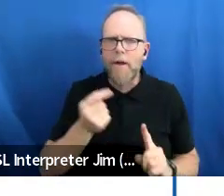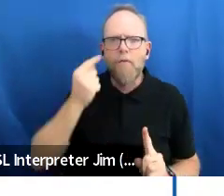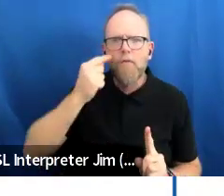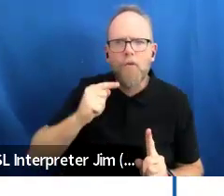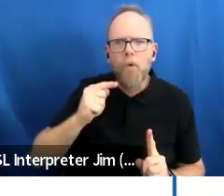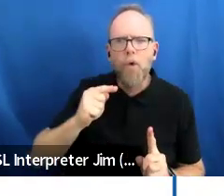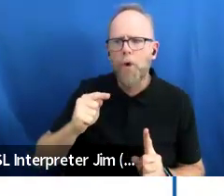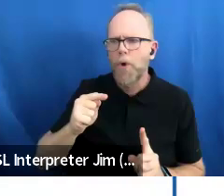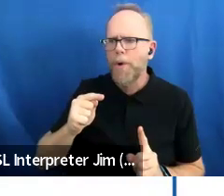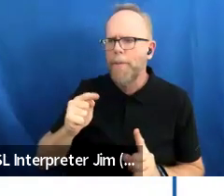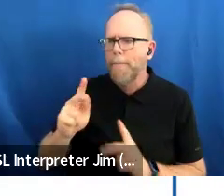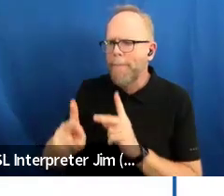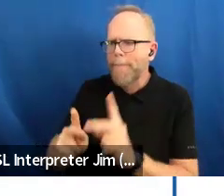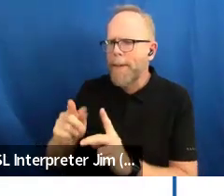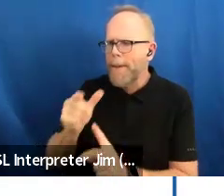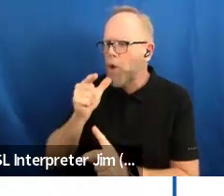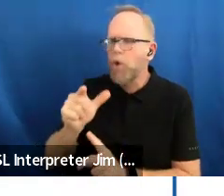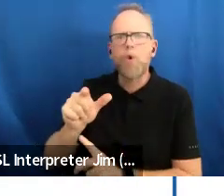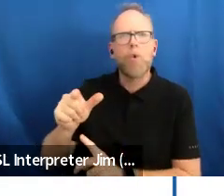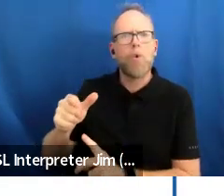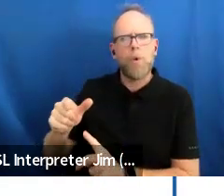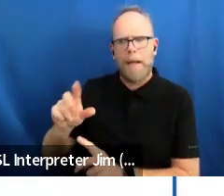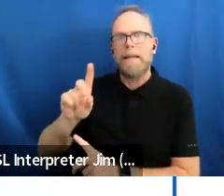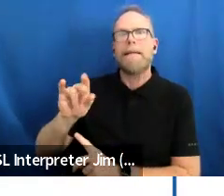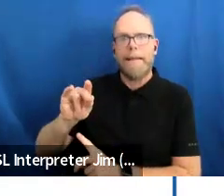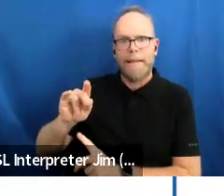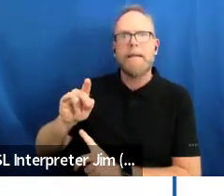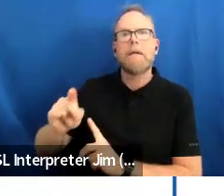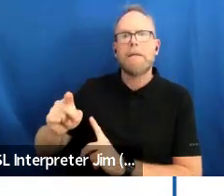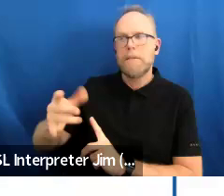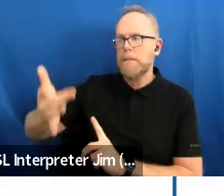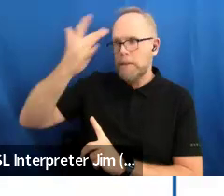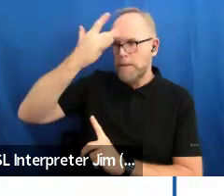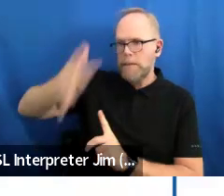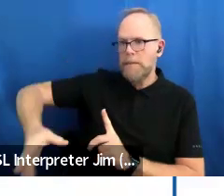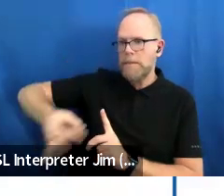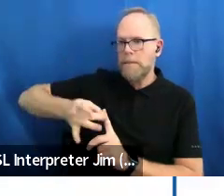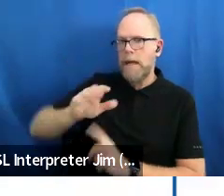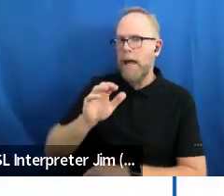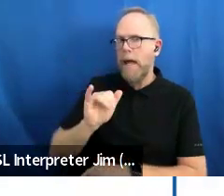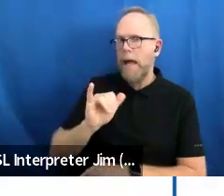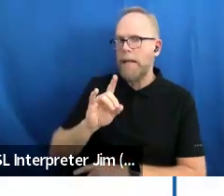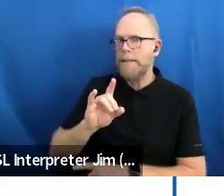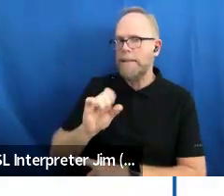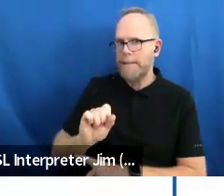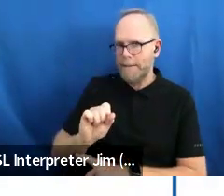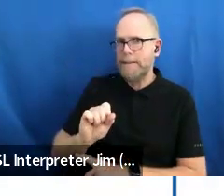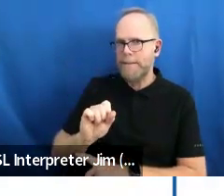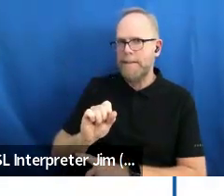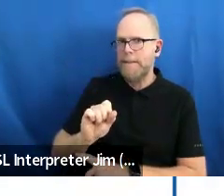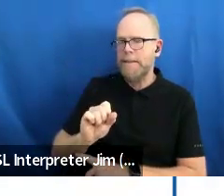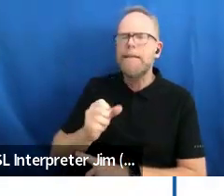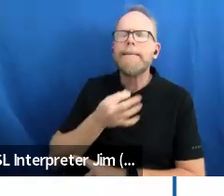people who had AIDS in the Disability Rights Movement, if there's any sort of information